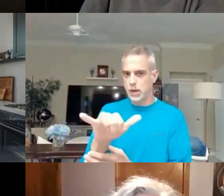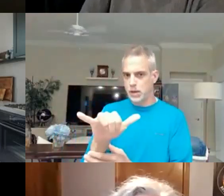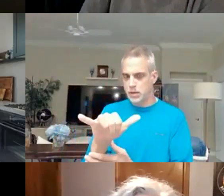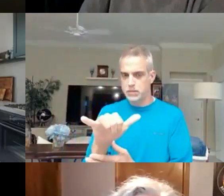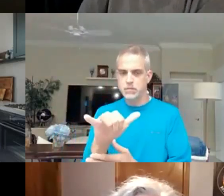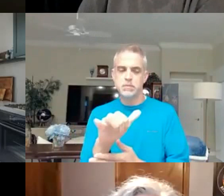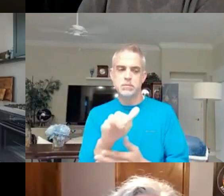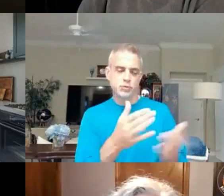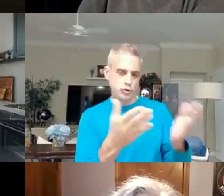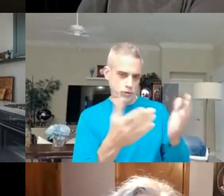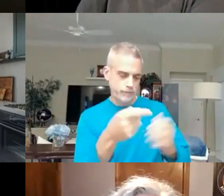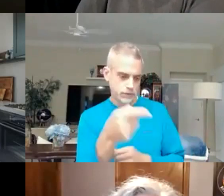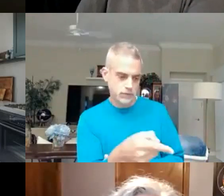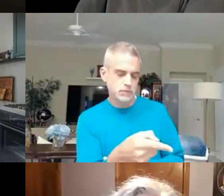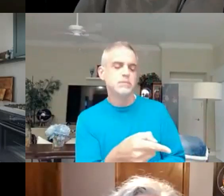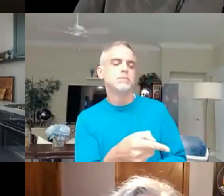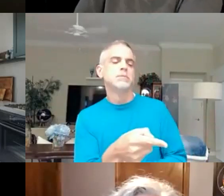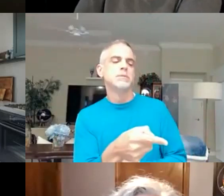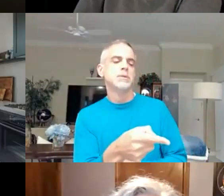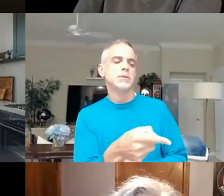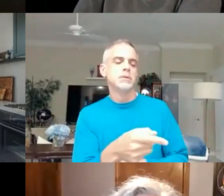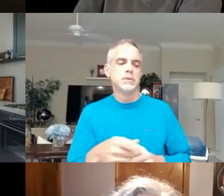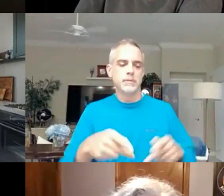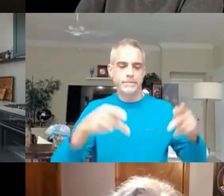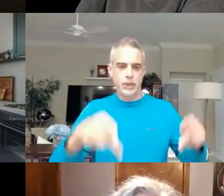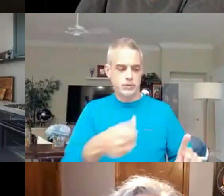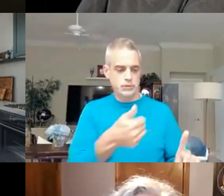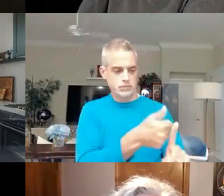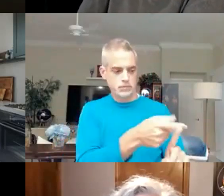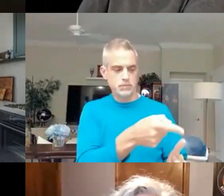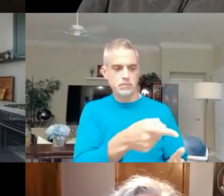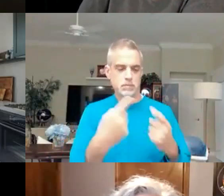video relay service,